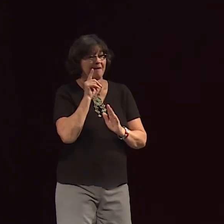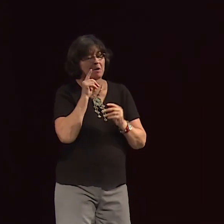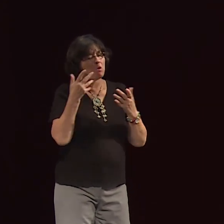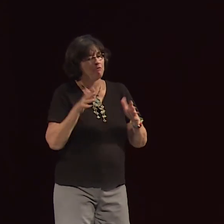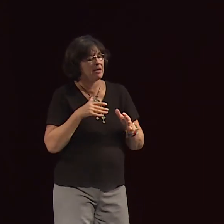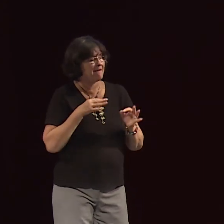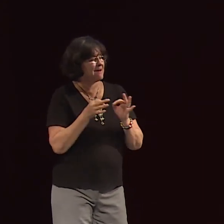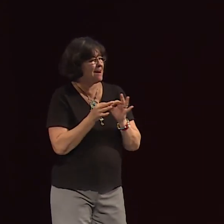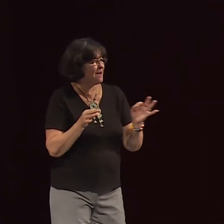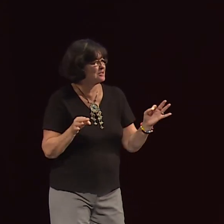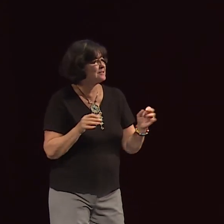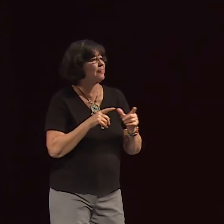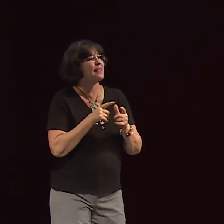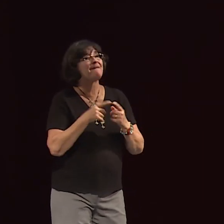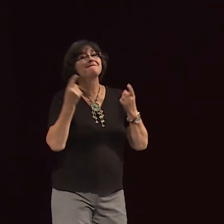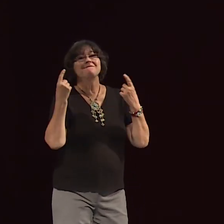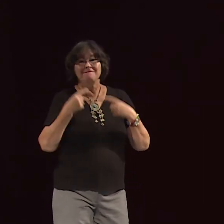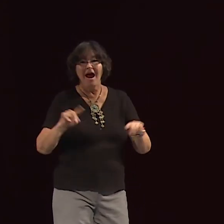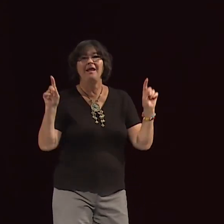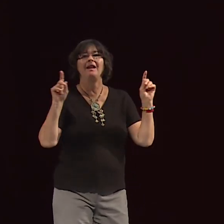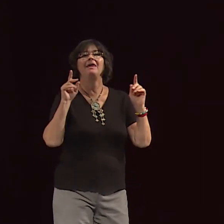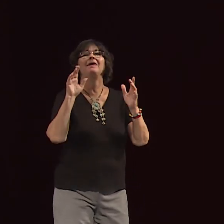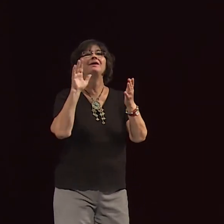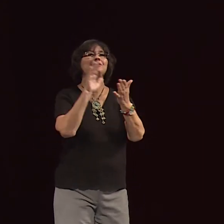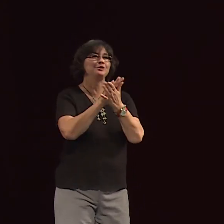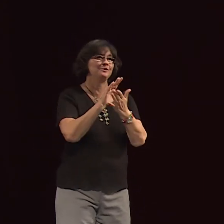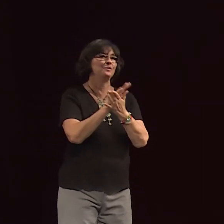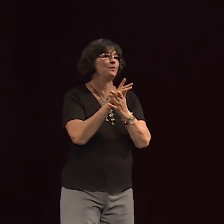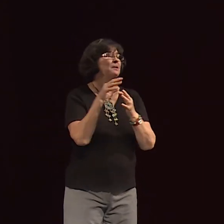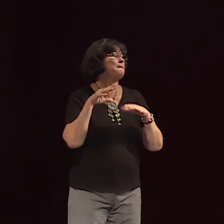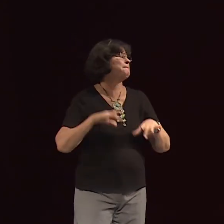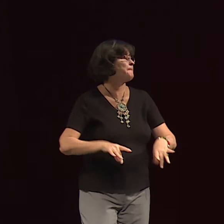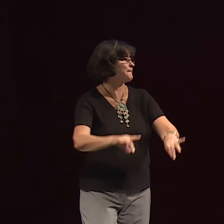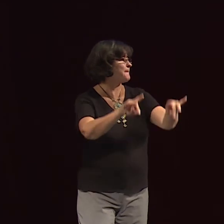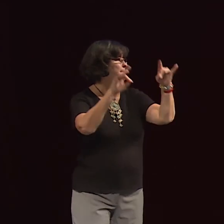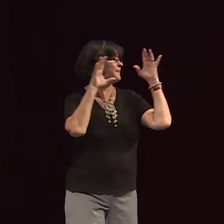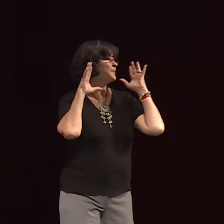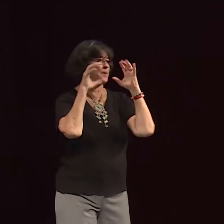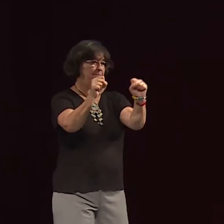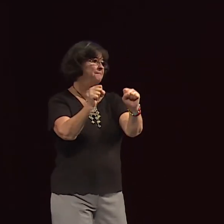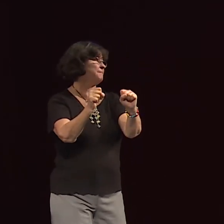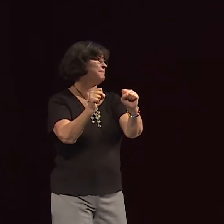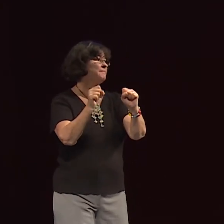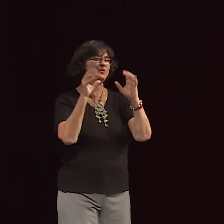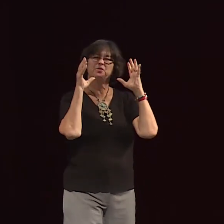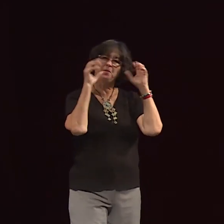maybe they're in wartime, if they already have language and they come to America,